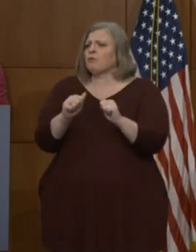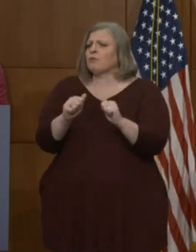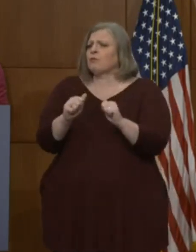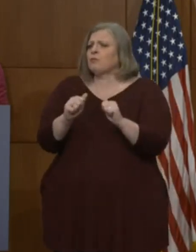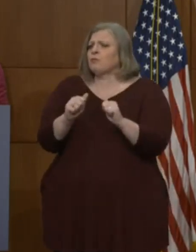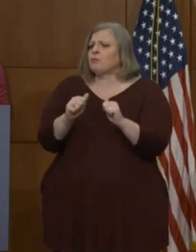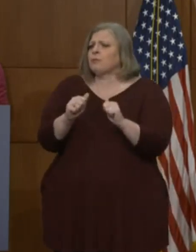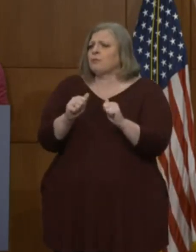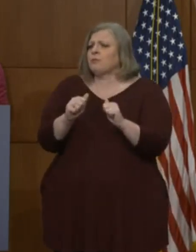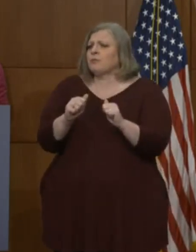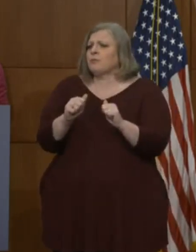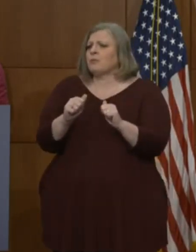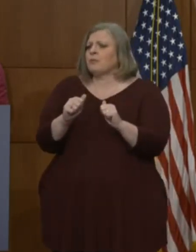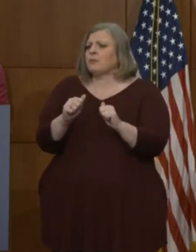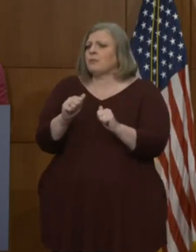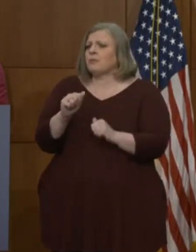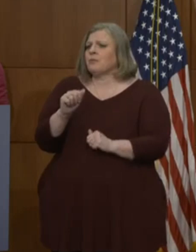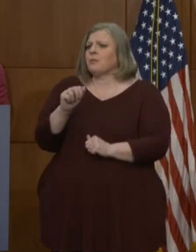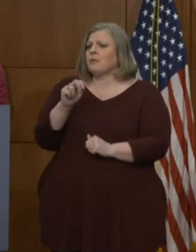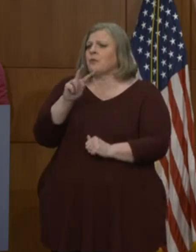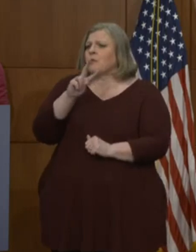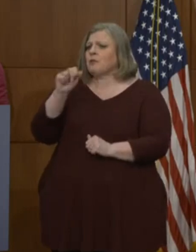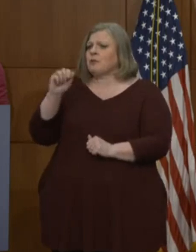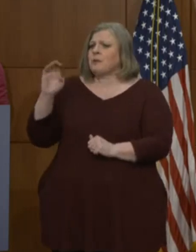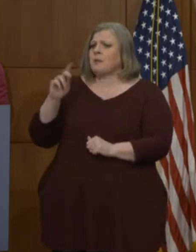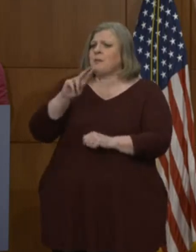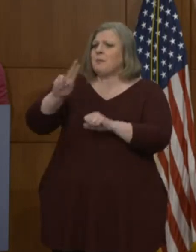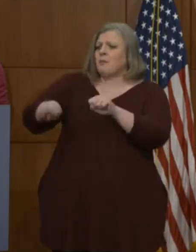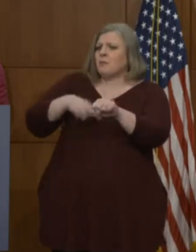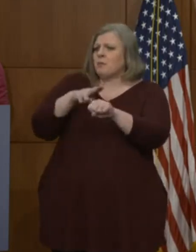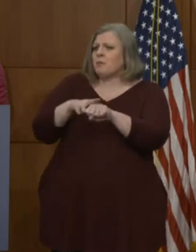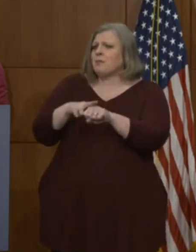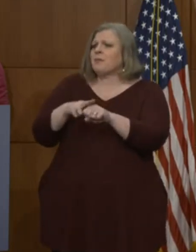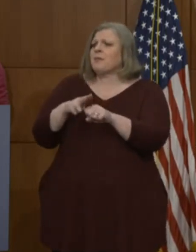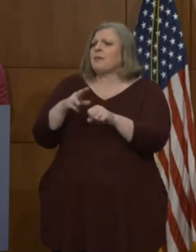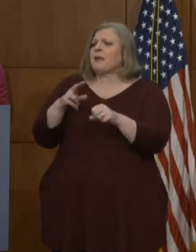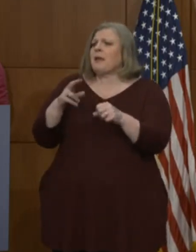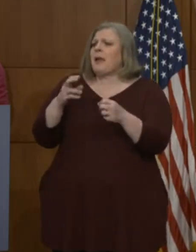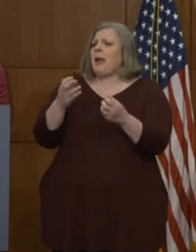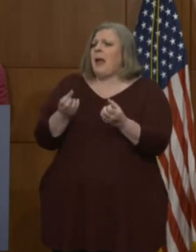DELIBERATE TRYING TO GET BRITANNIA BACK TOWARD NORMAL BRITANNIA BACK TOWARD NORMAL HOW MUCH WOULD YOU CONSIDER THE HOW MUCH WOULD YOU CONSIDER THE ACTIONS OF NEIGHBORING STATES